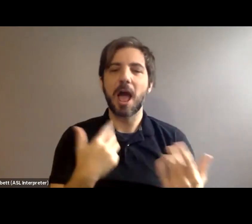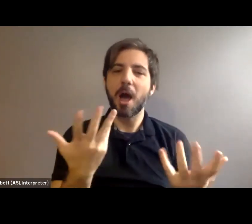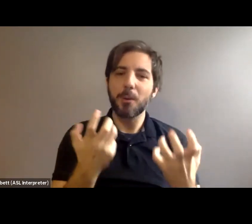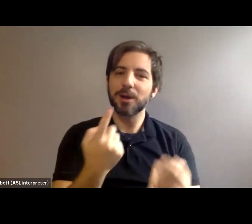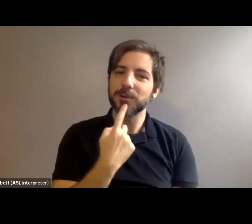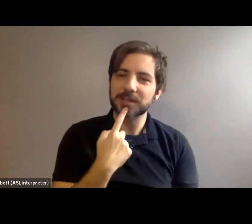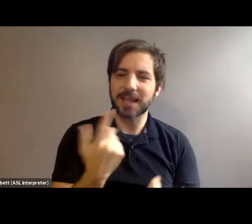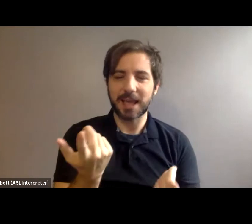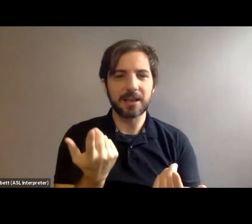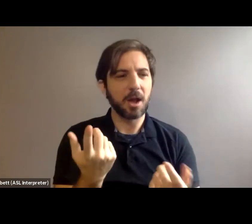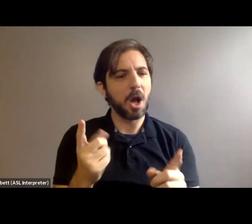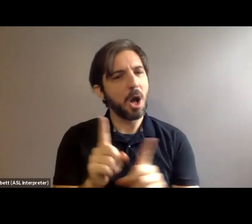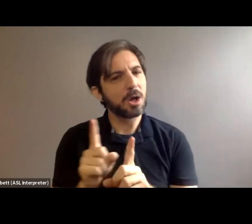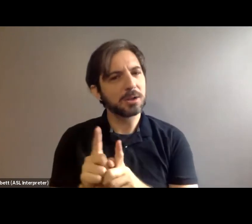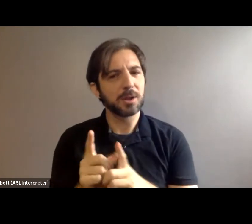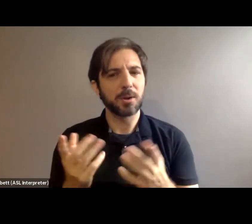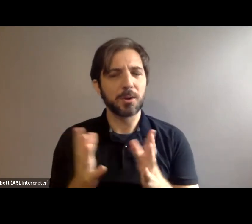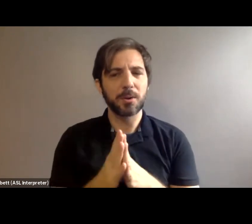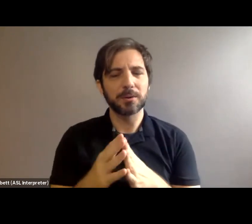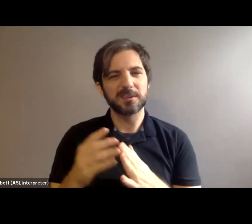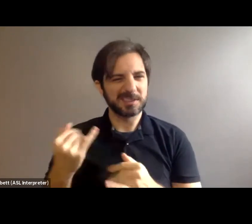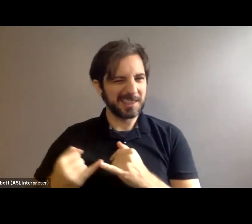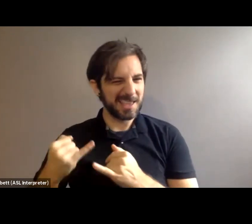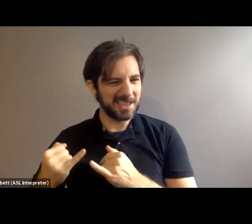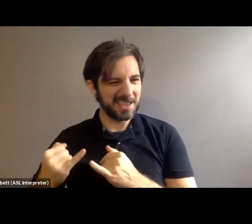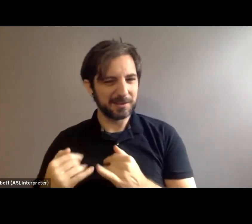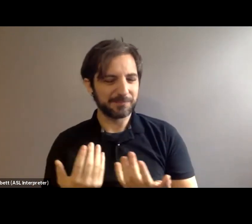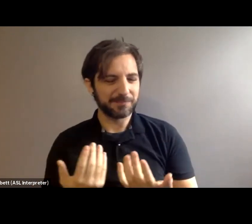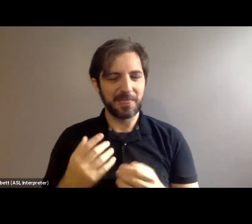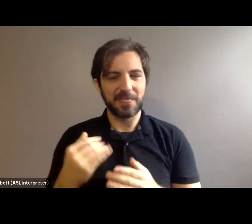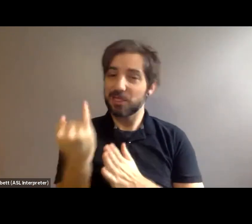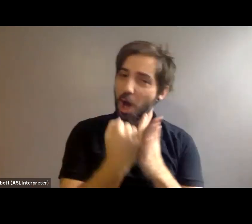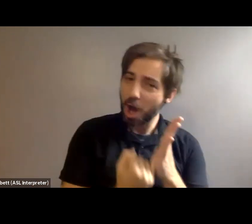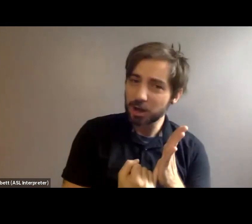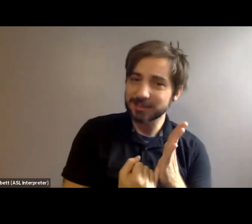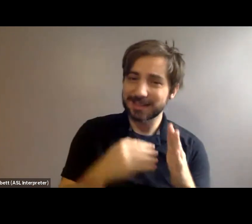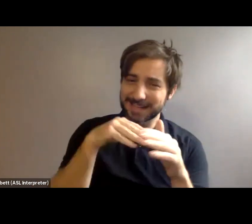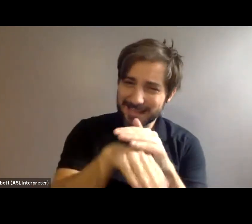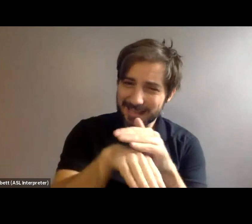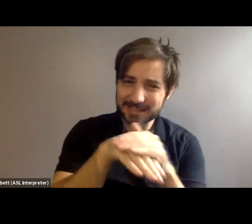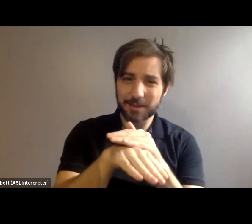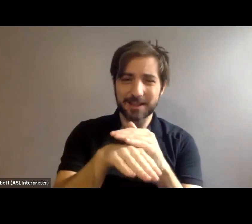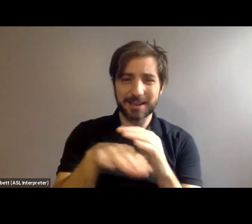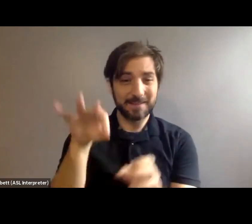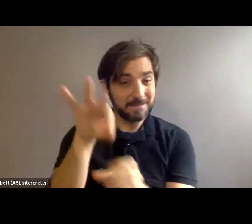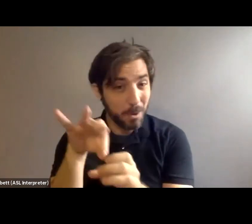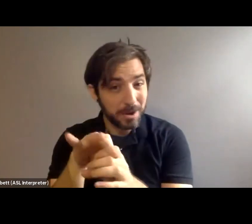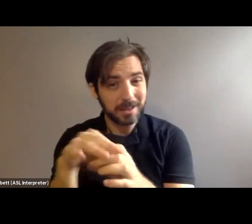in conclusion that the arts and accessibility and voting are for everyone and so that is